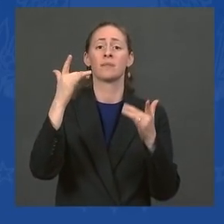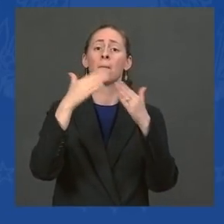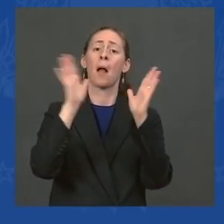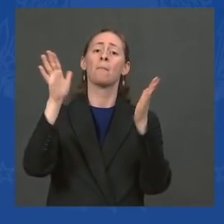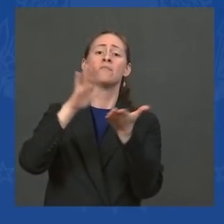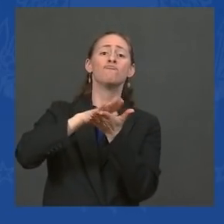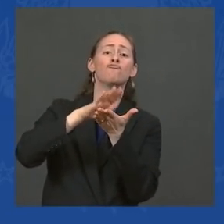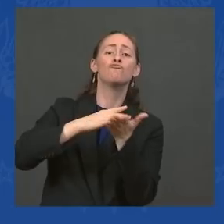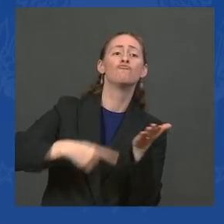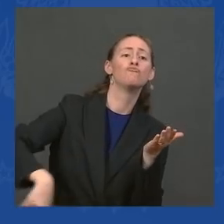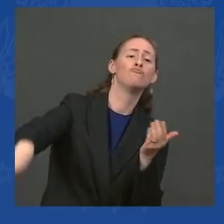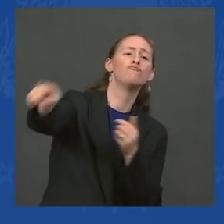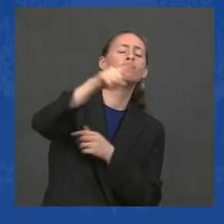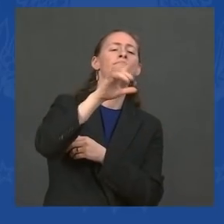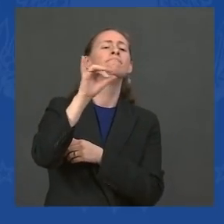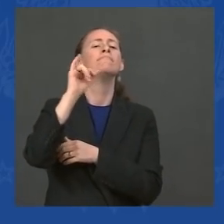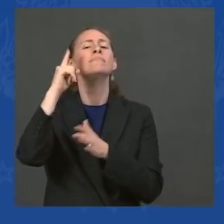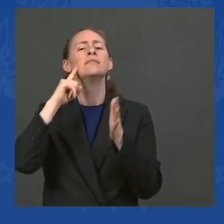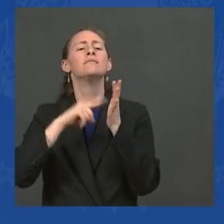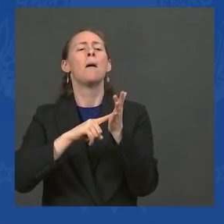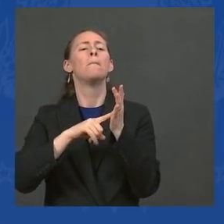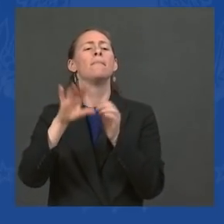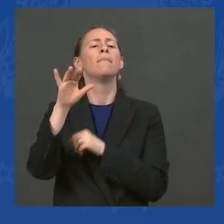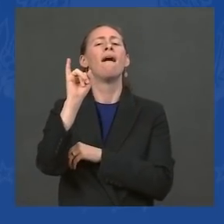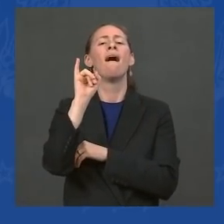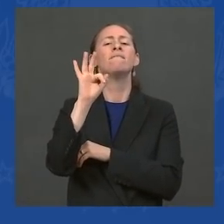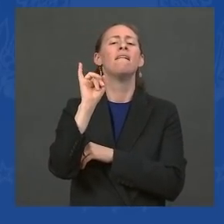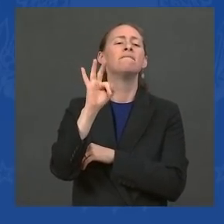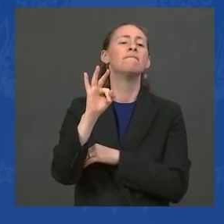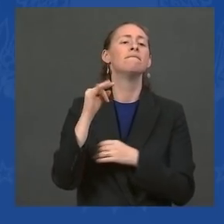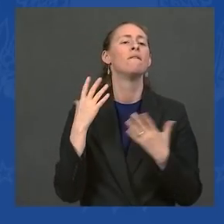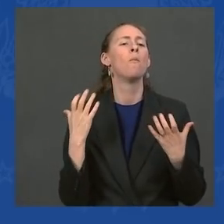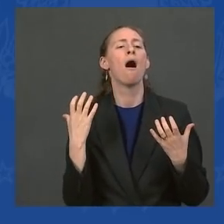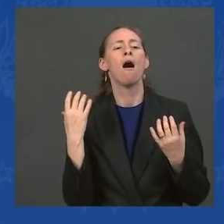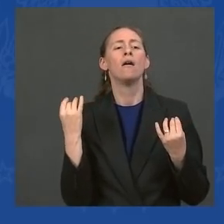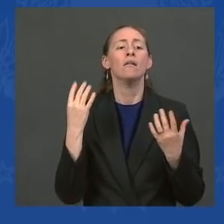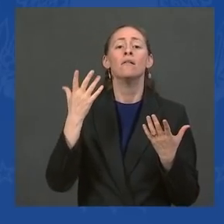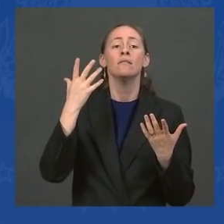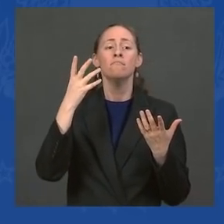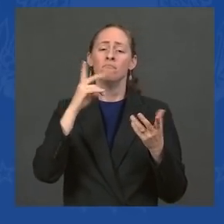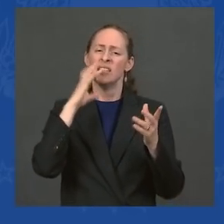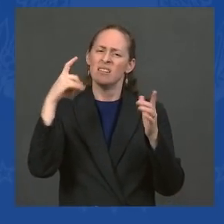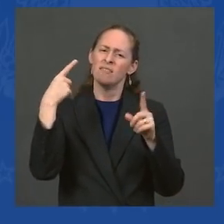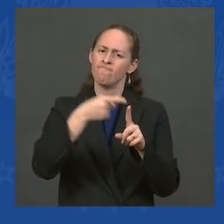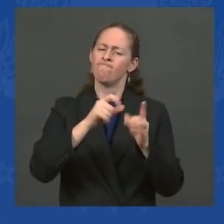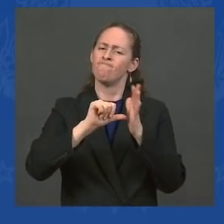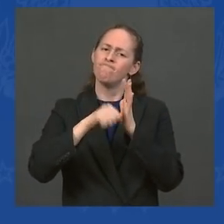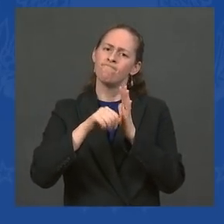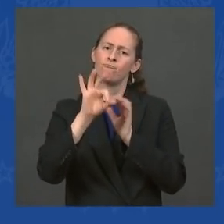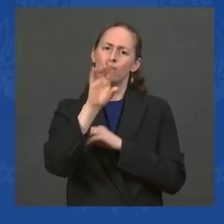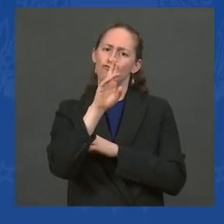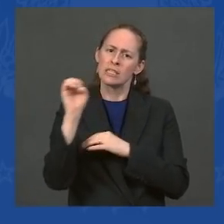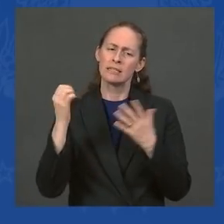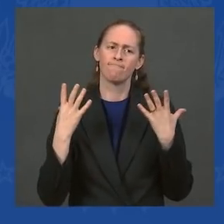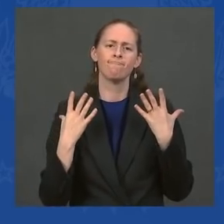"Okay, what are we going to do? We need free public education." Does anybody think we'd think 12 years was enough,